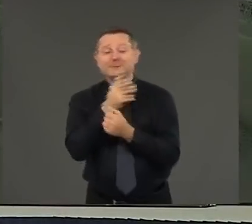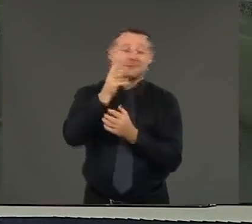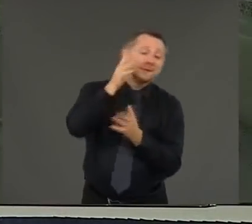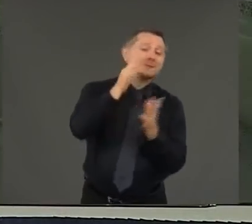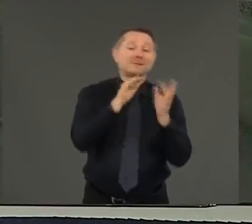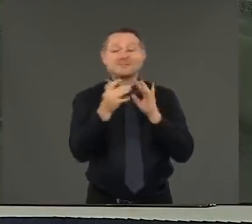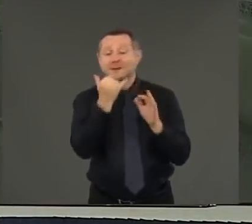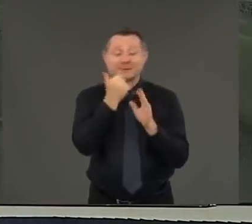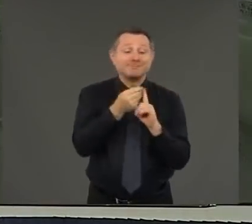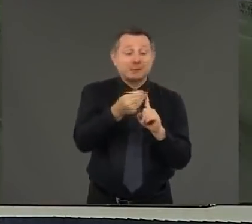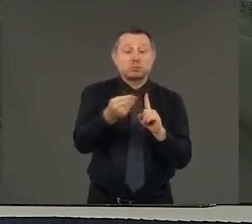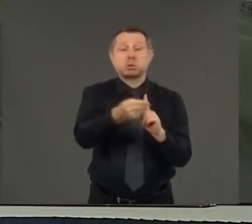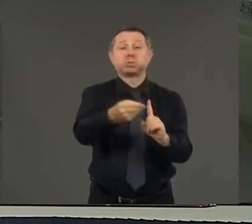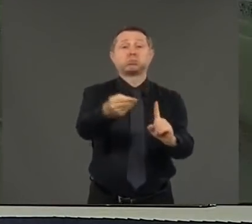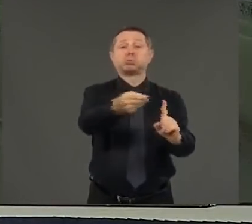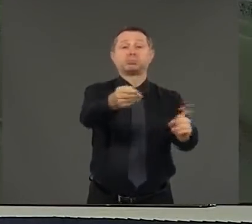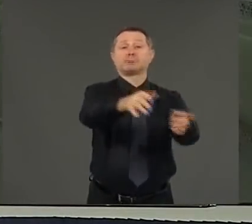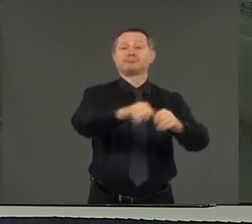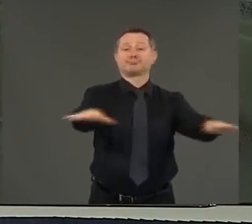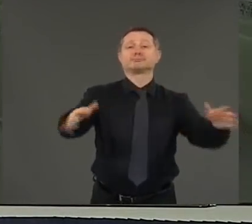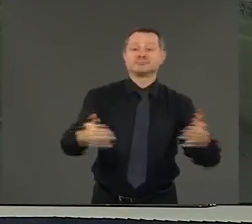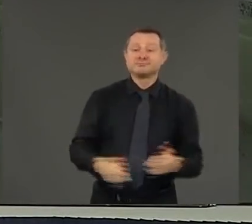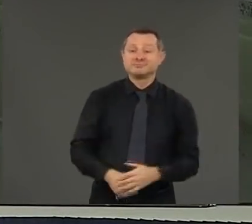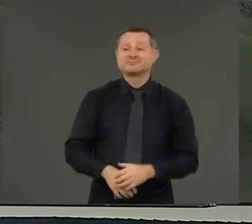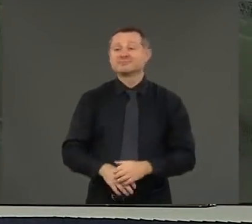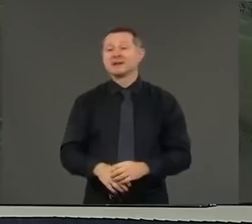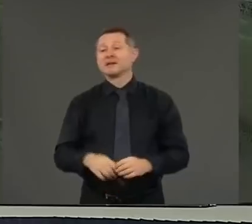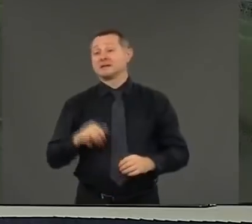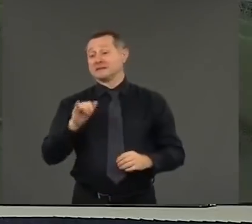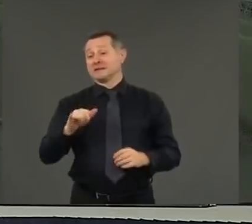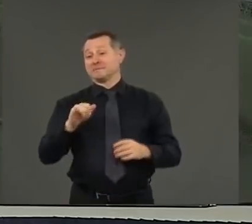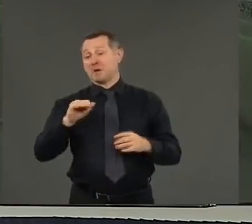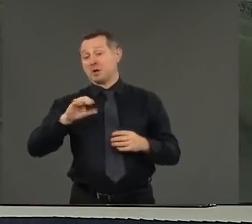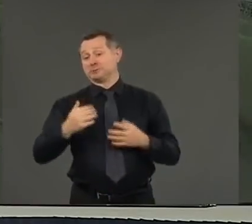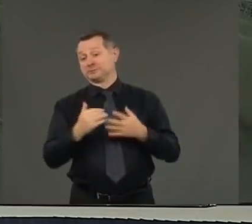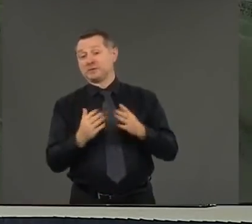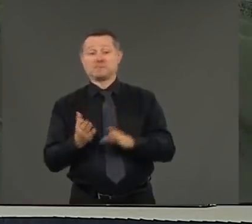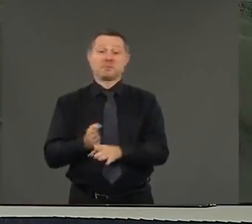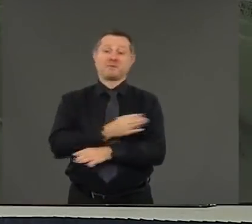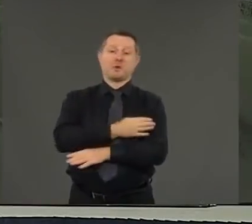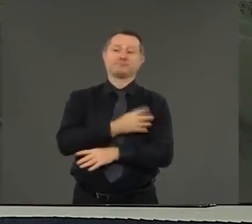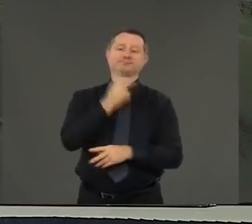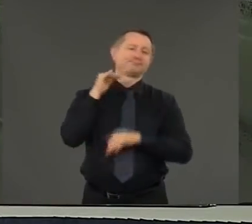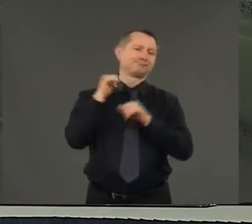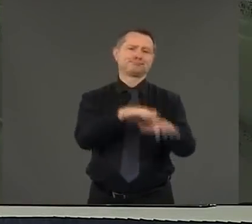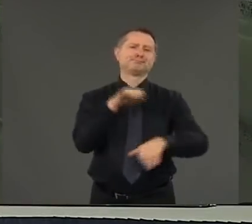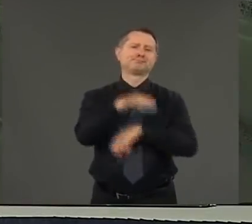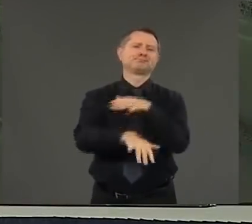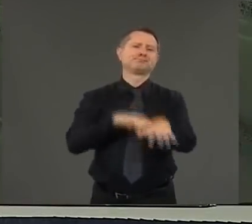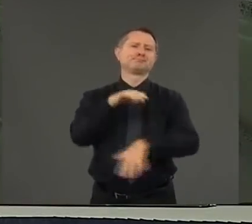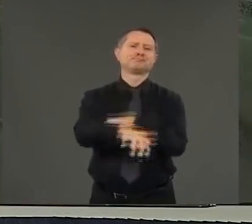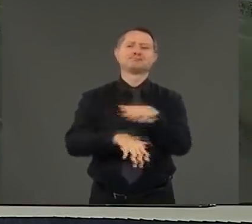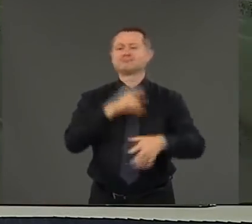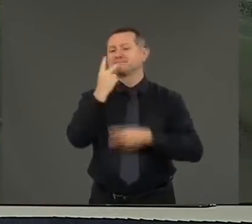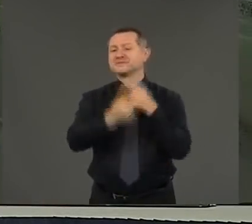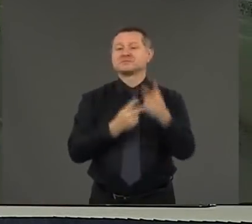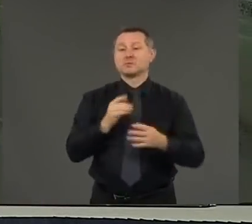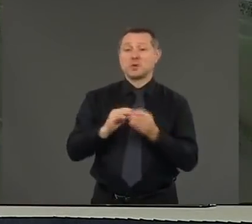BUT WE DIDN'T TEST VISITORS AND IF YOU LOOK AT WHEN THE VISITORS WERE ALLOWED IN, THEY WERE